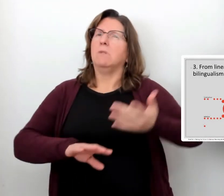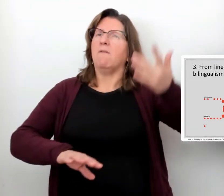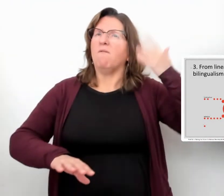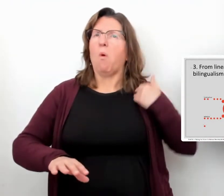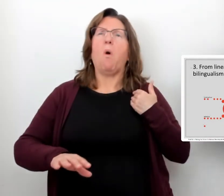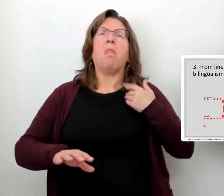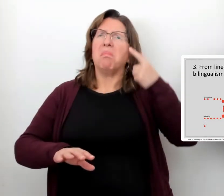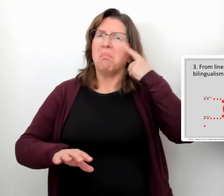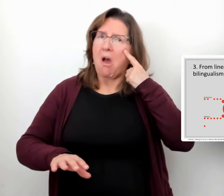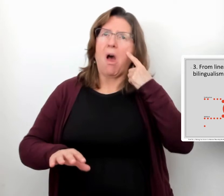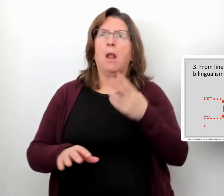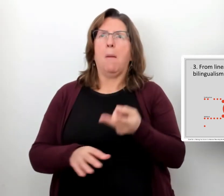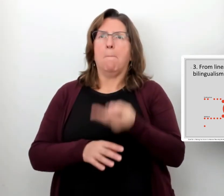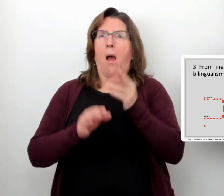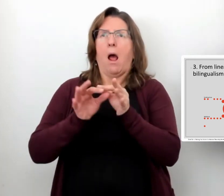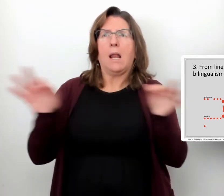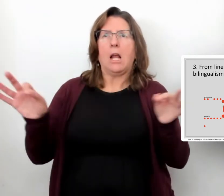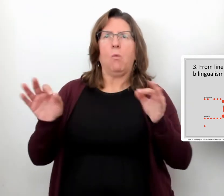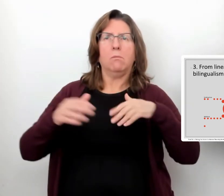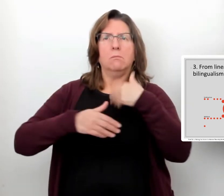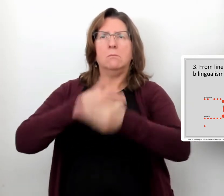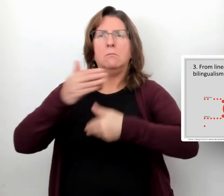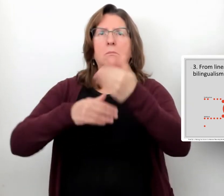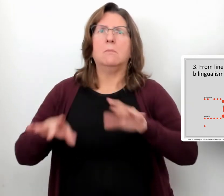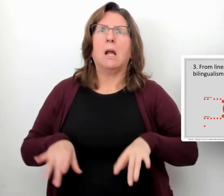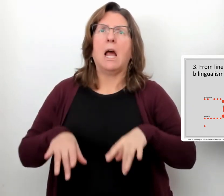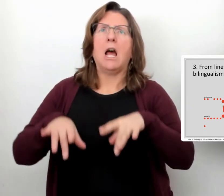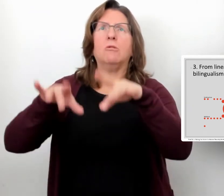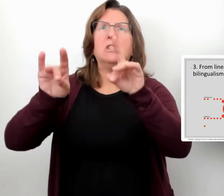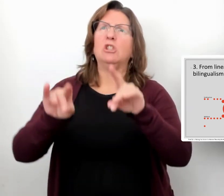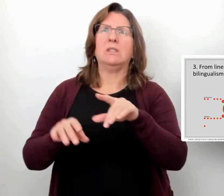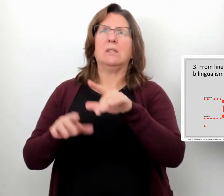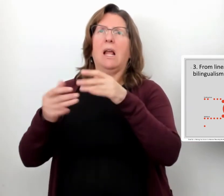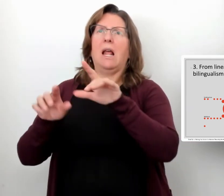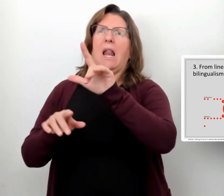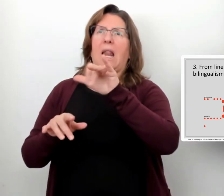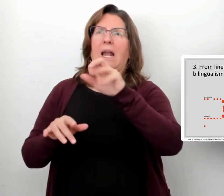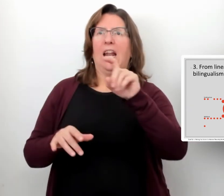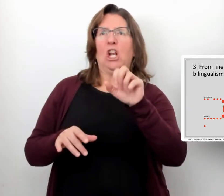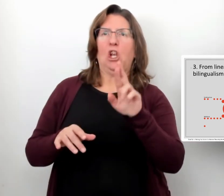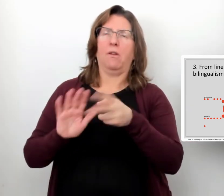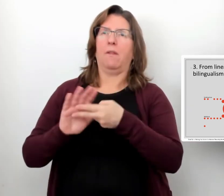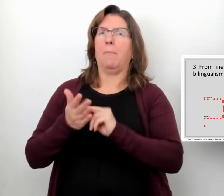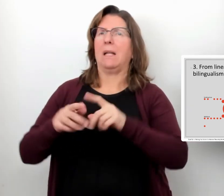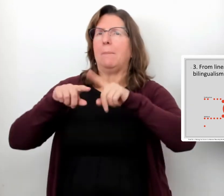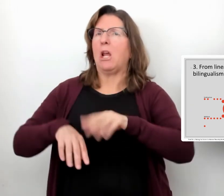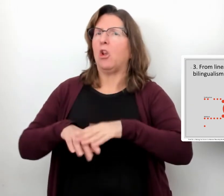Up until this point, Garcia had considered bilingualism to be linear.